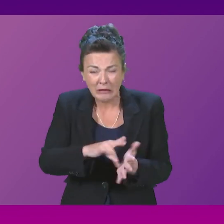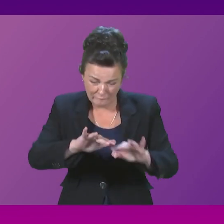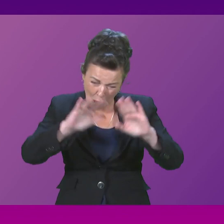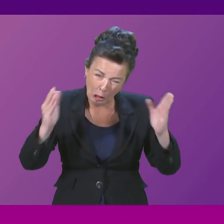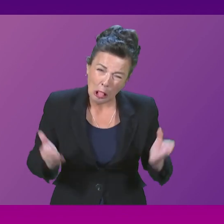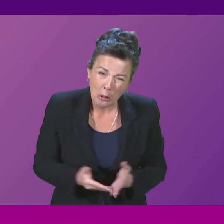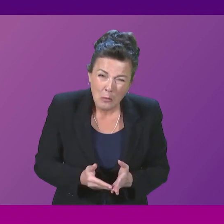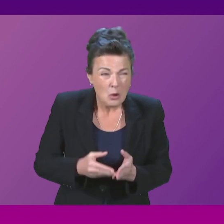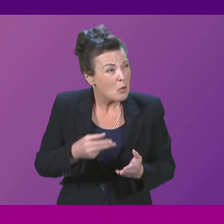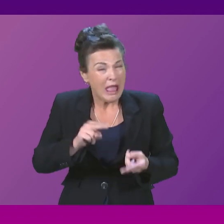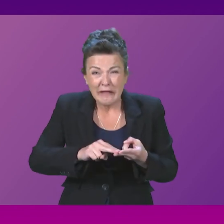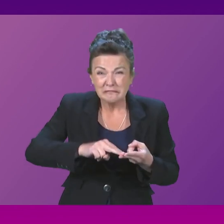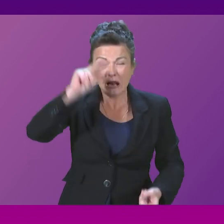inflation and cost of living crisis.